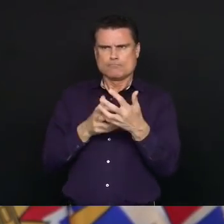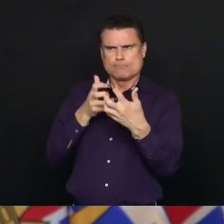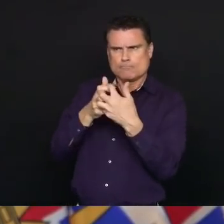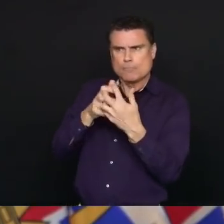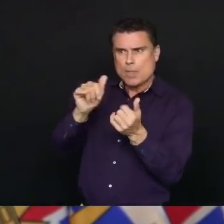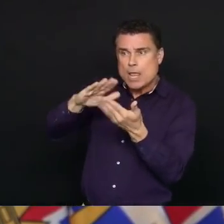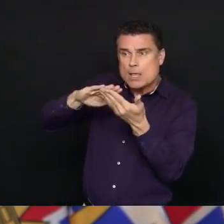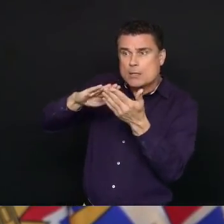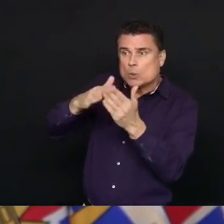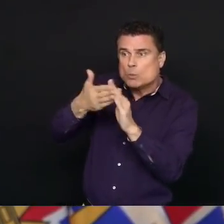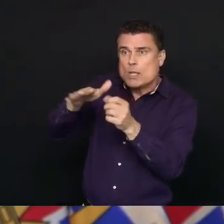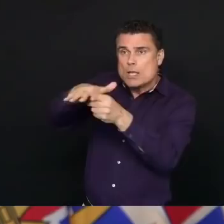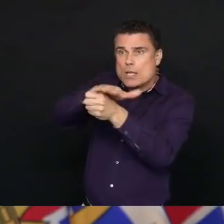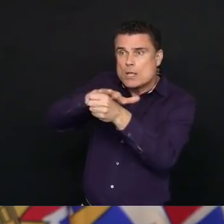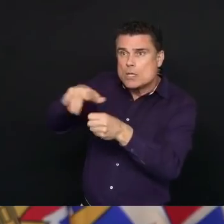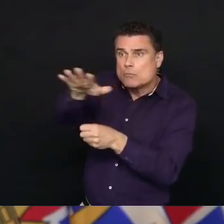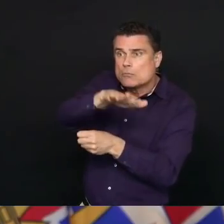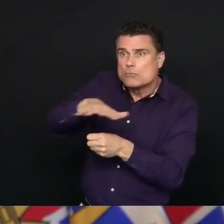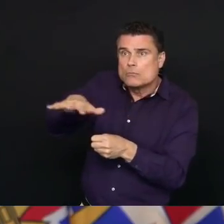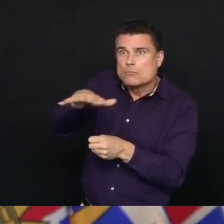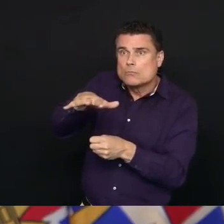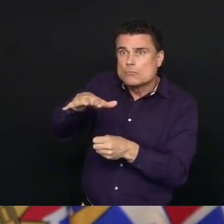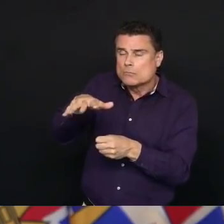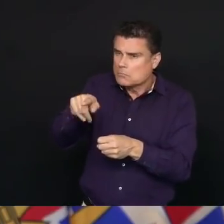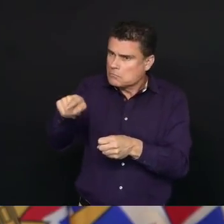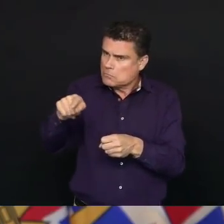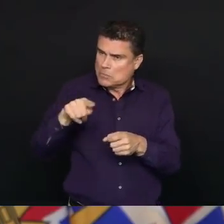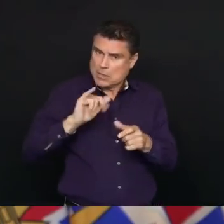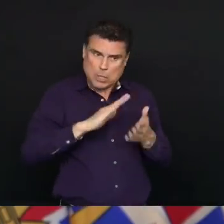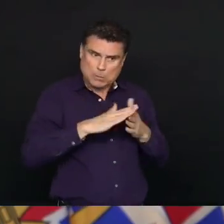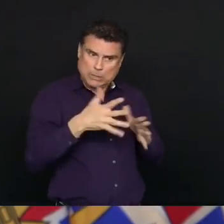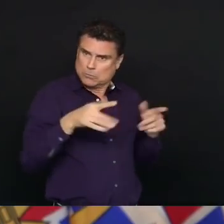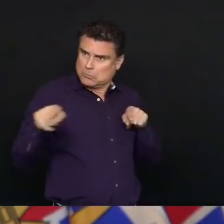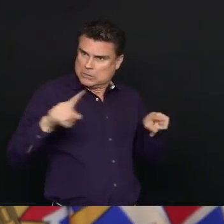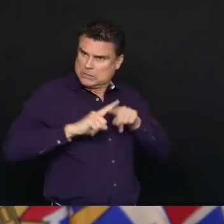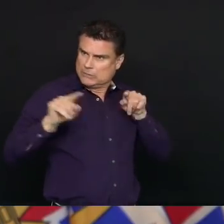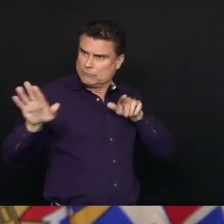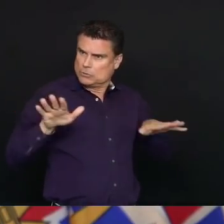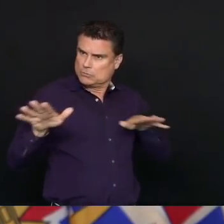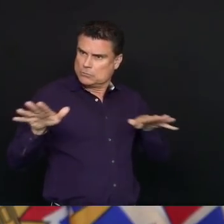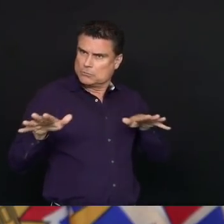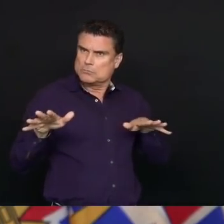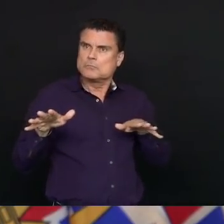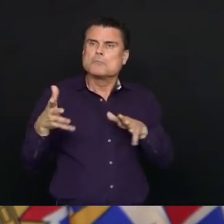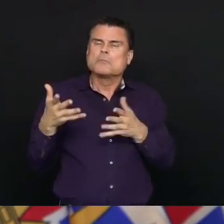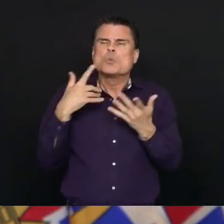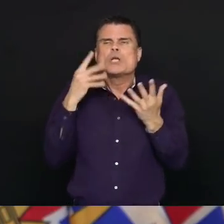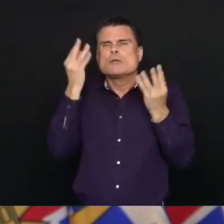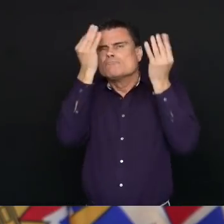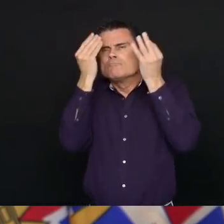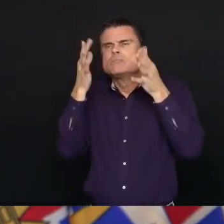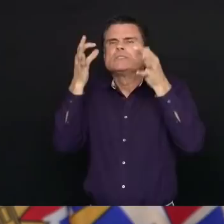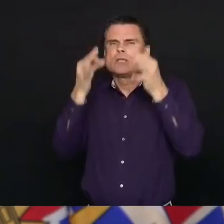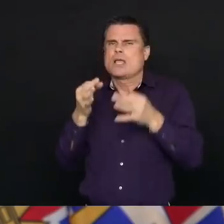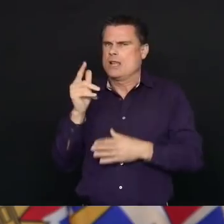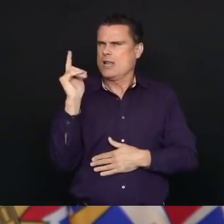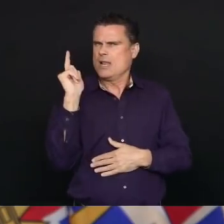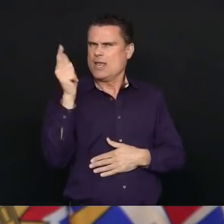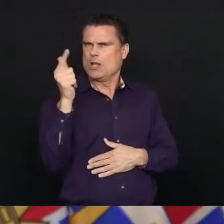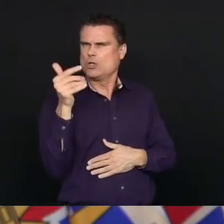We will be tailoring it as best we can to what is happening in the different areas that we know of and part of that we will